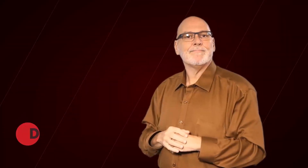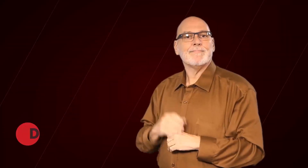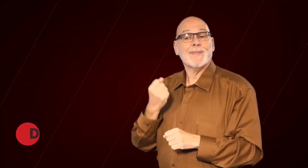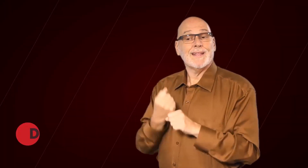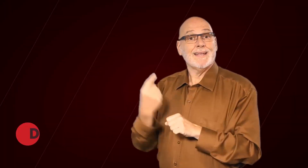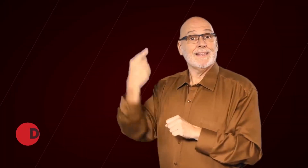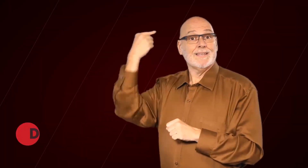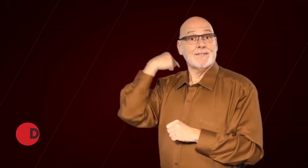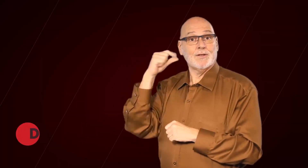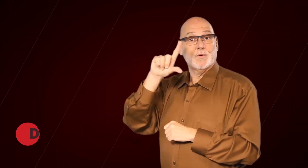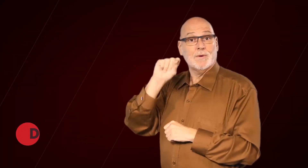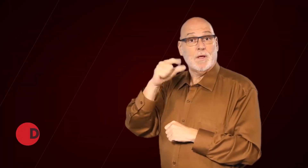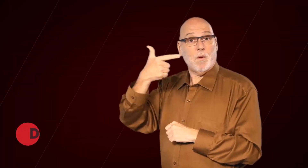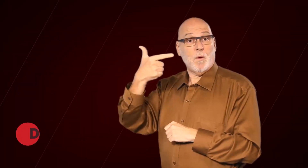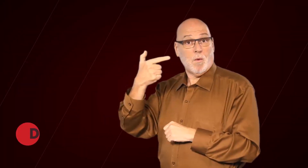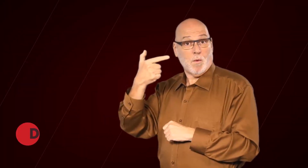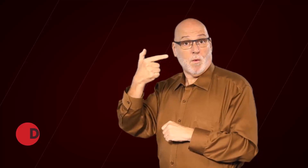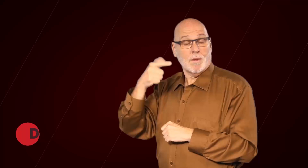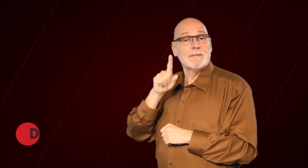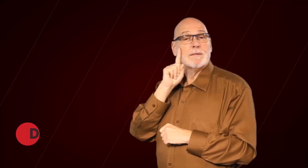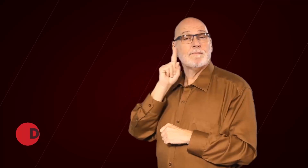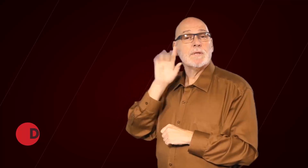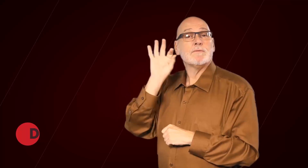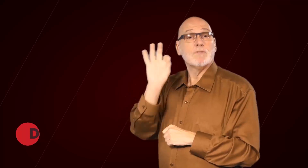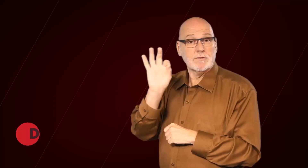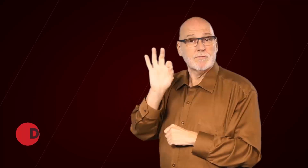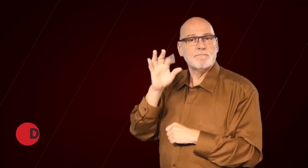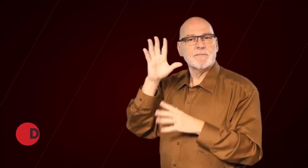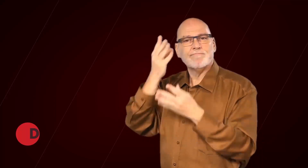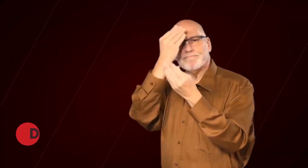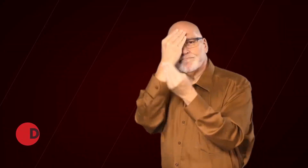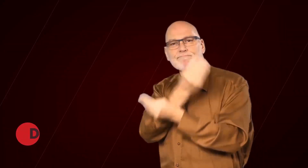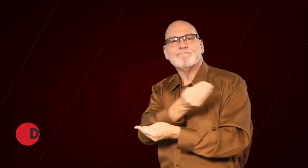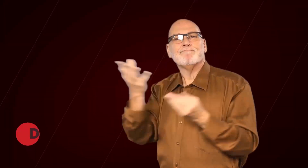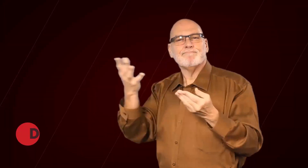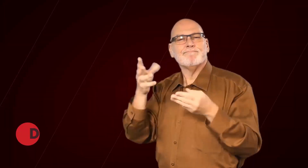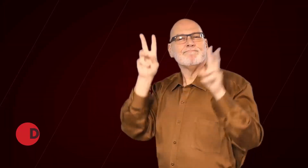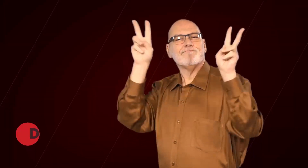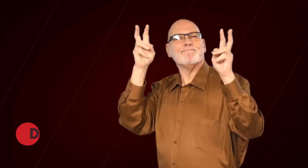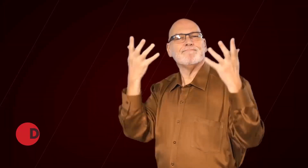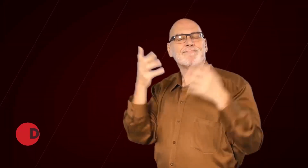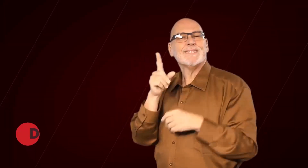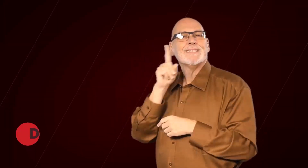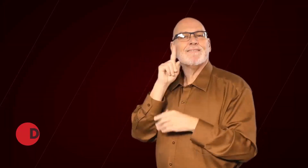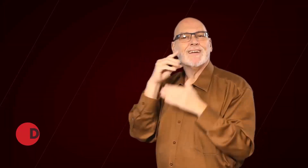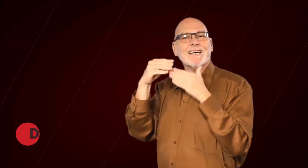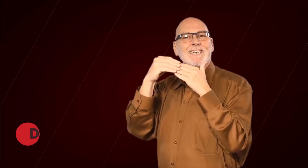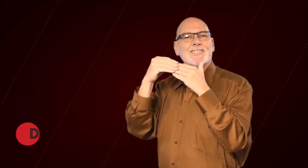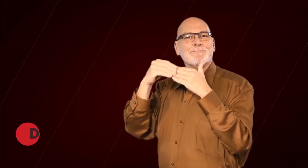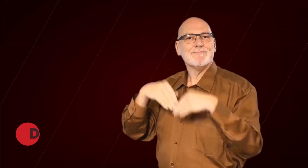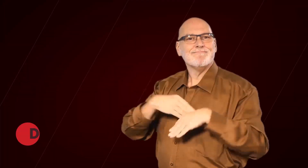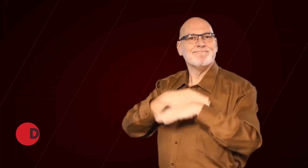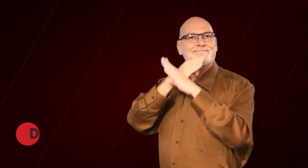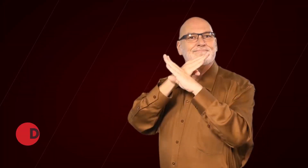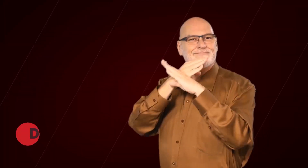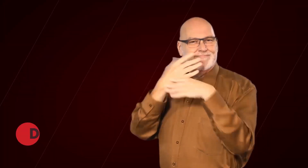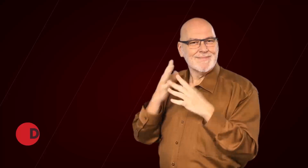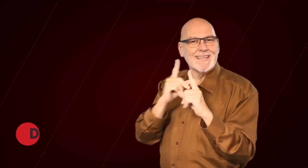In a DeafDots report on "Deaf Leadership Crisis"